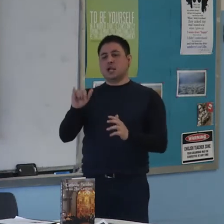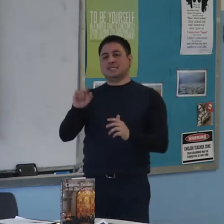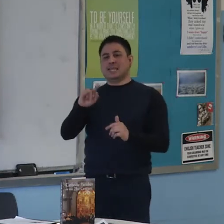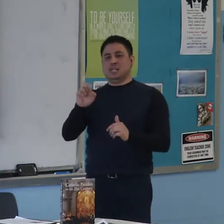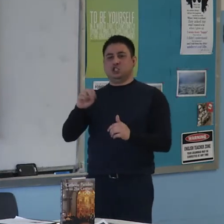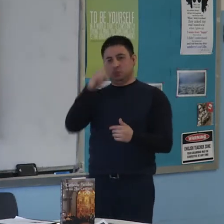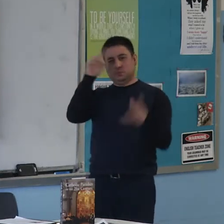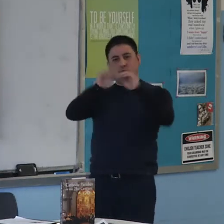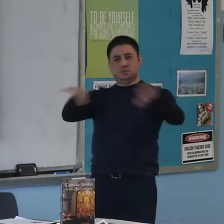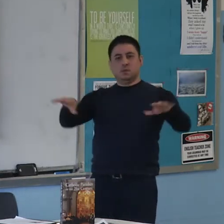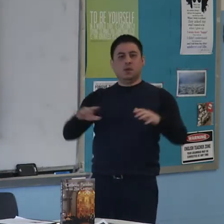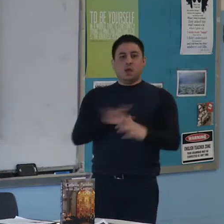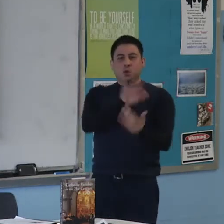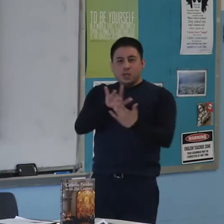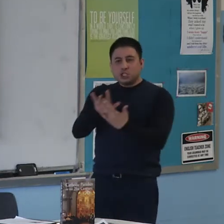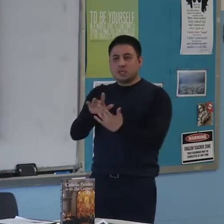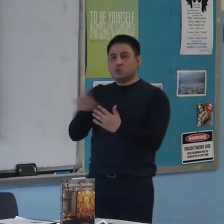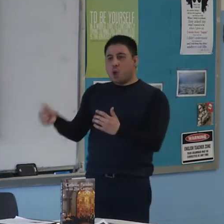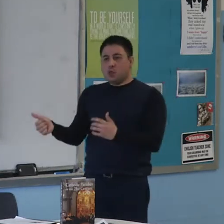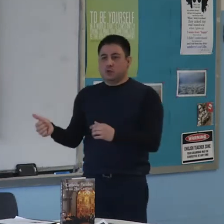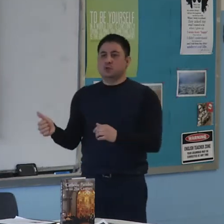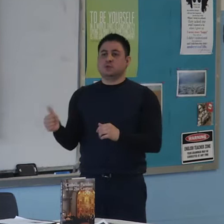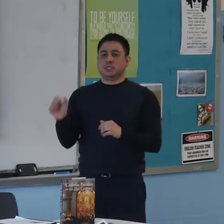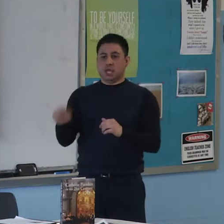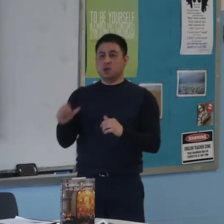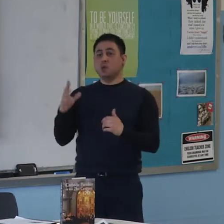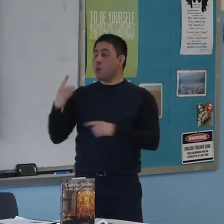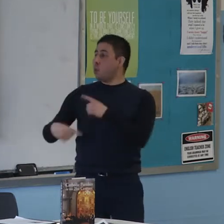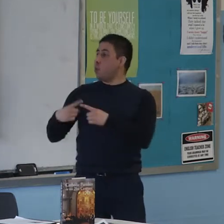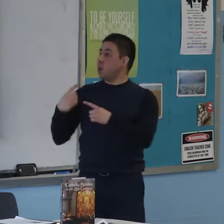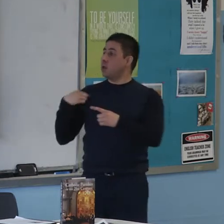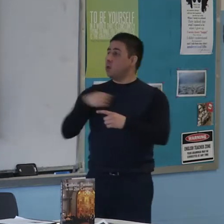of more of a sense about reaching out to others, and so when we're asking is there